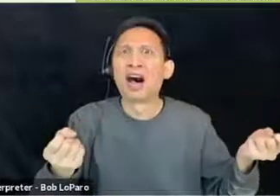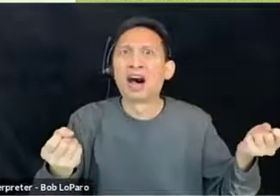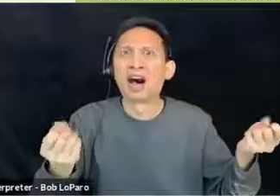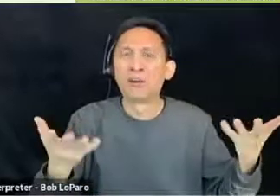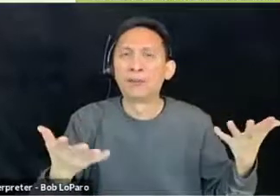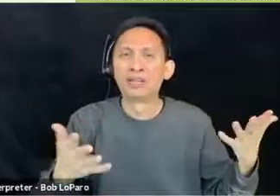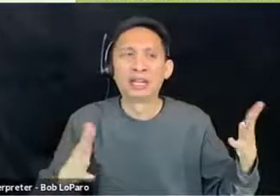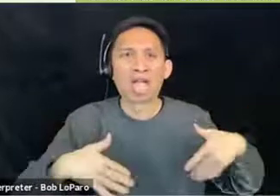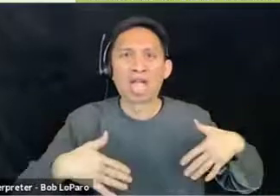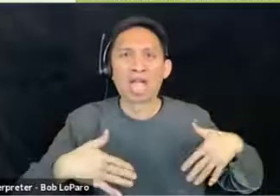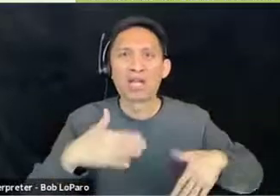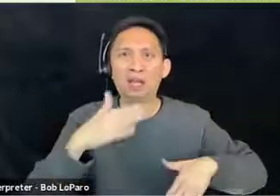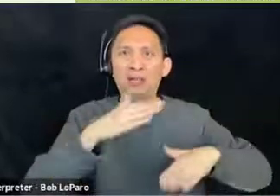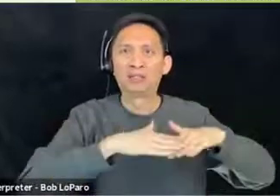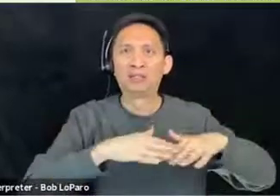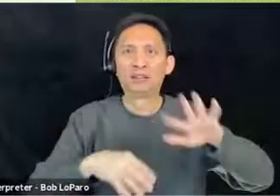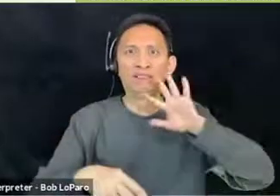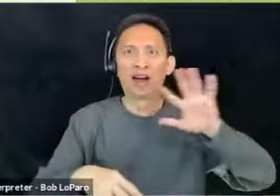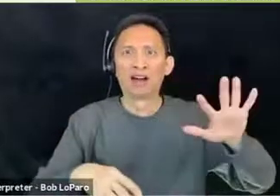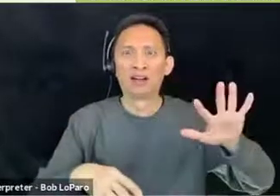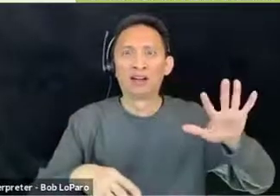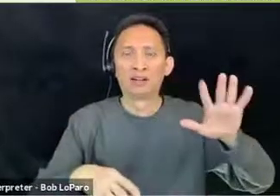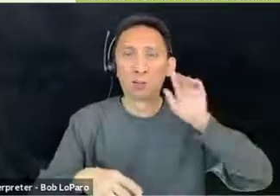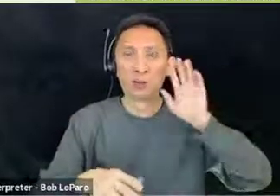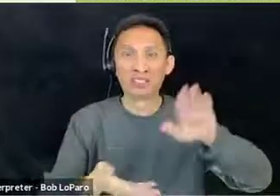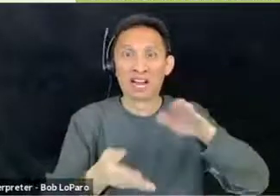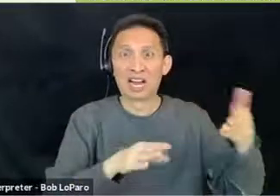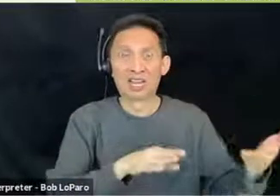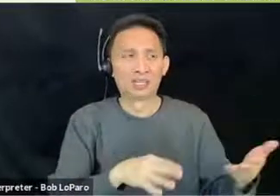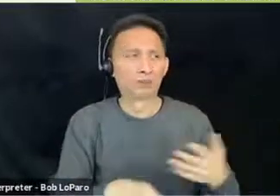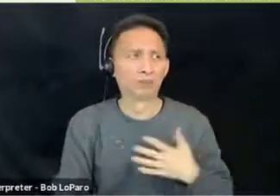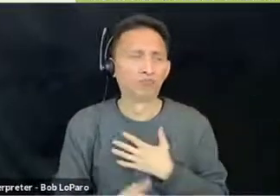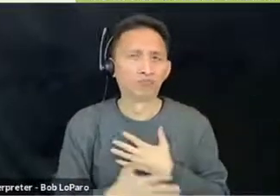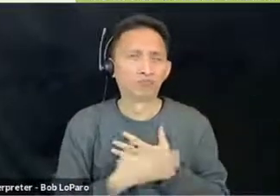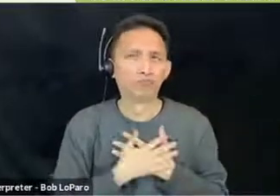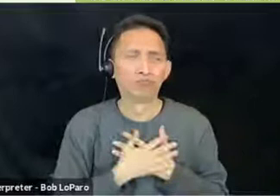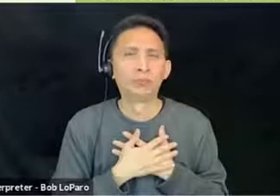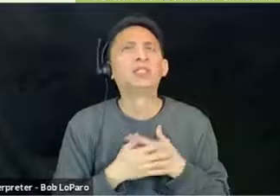we need to build this awareness, and create change, and make sure that these families are being identified.